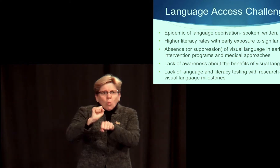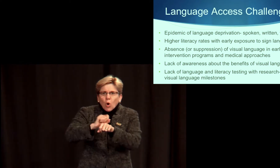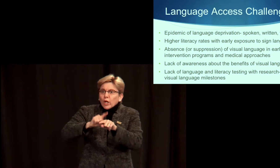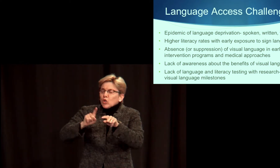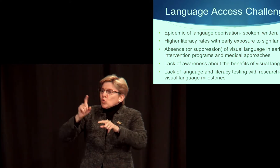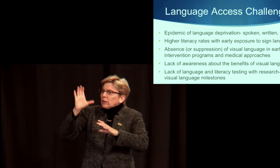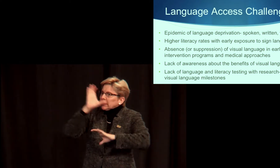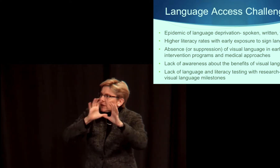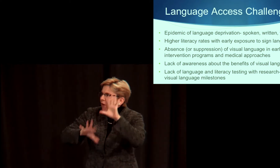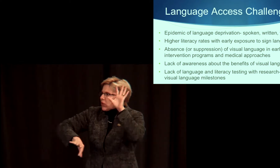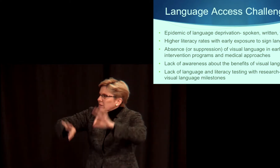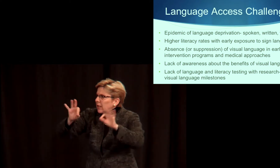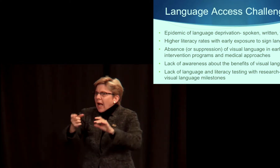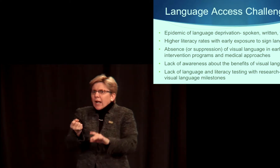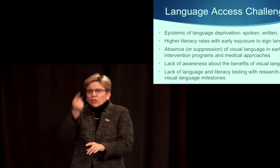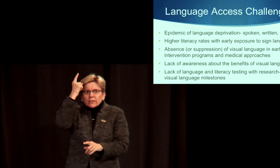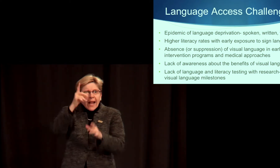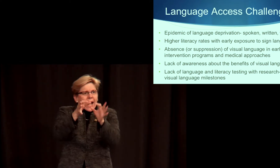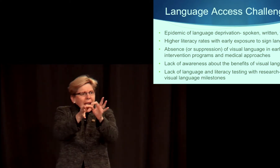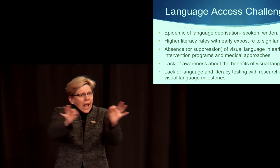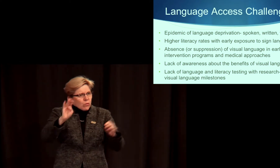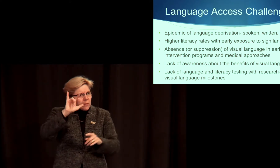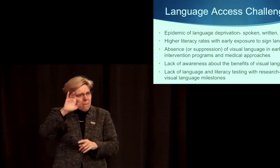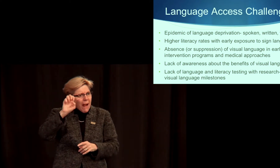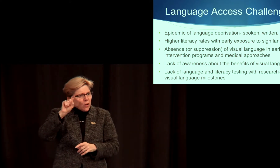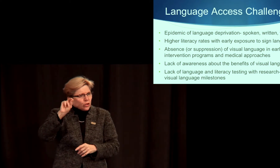and they have been working to identify and document